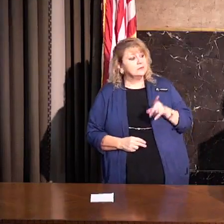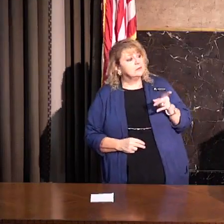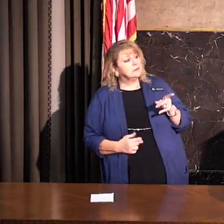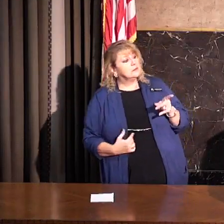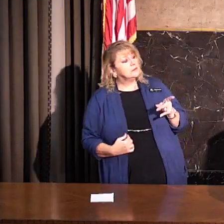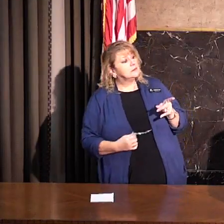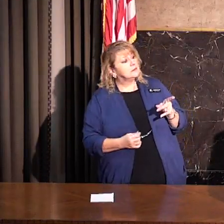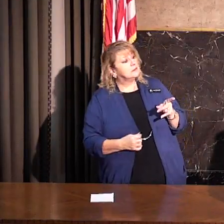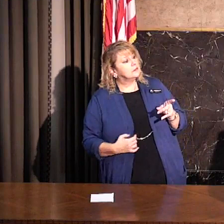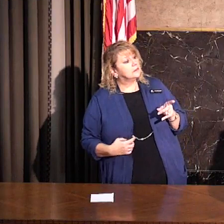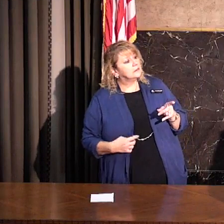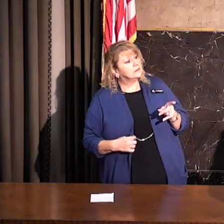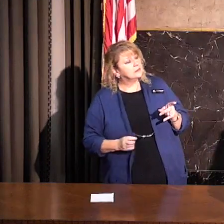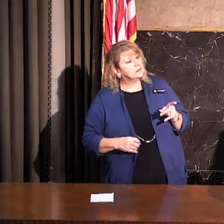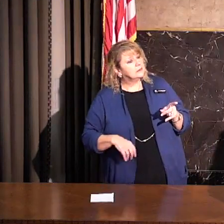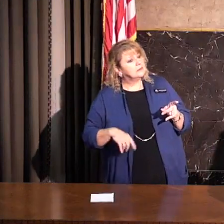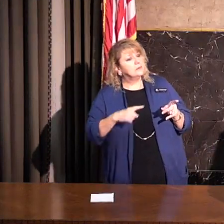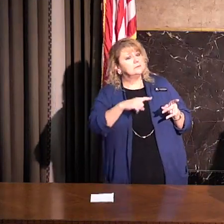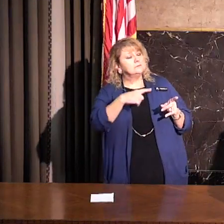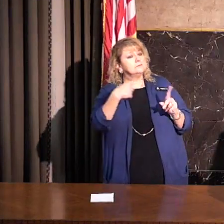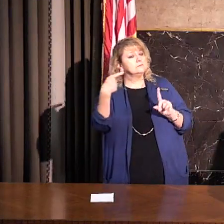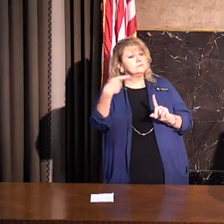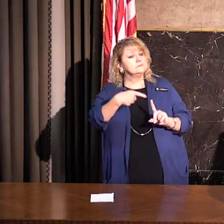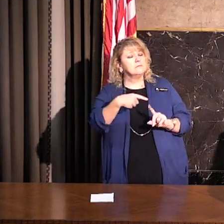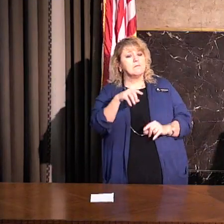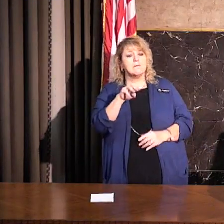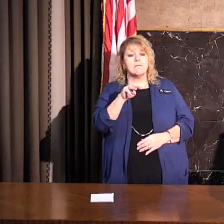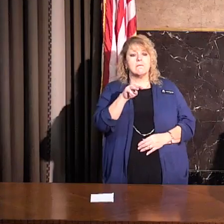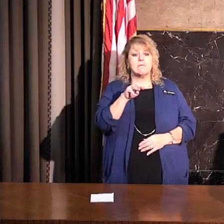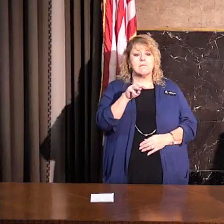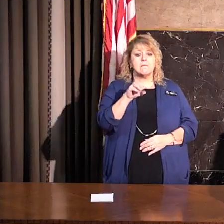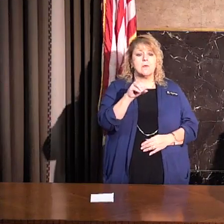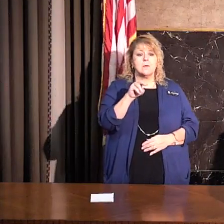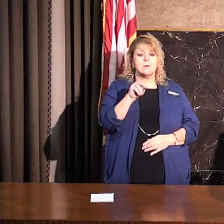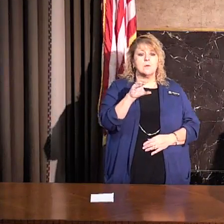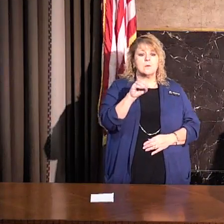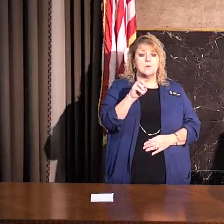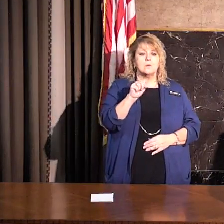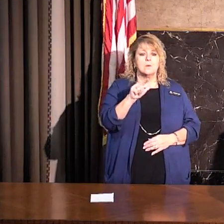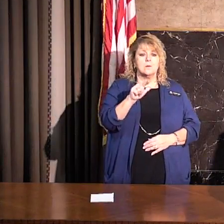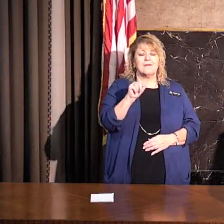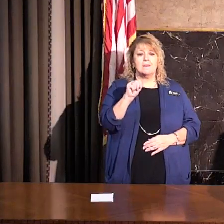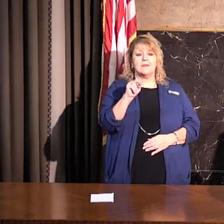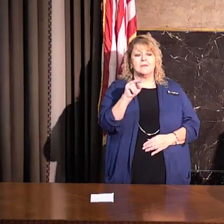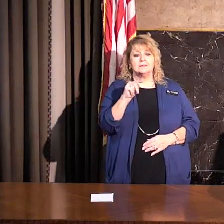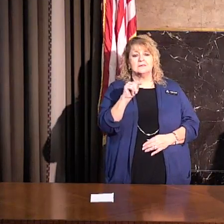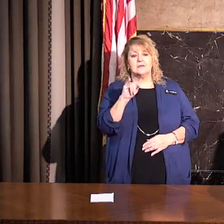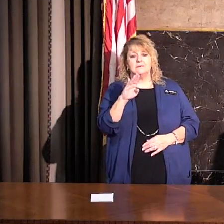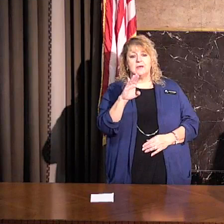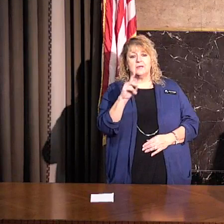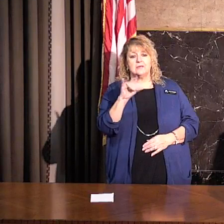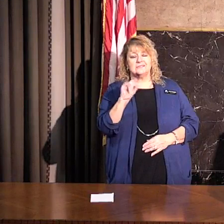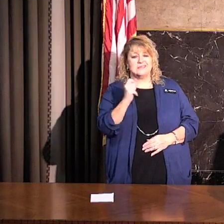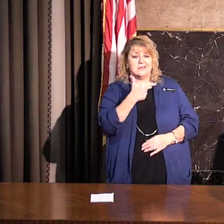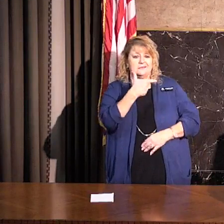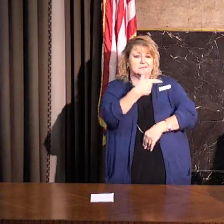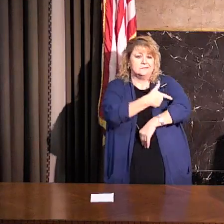Yeah. mud. for you. Um in terms of the Monon Antibodies, are we having any difficulty because